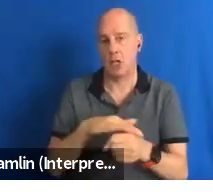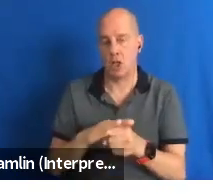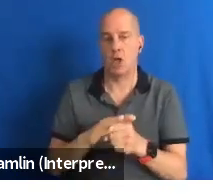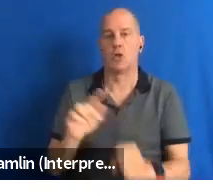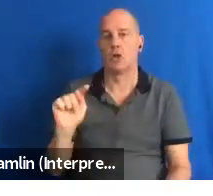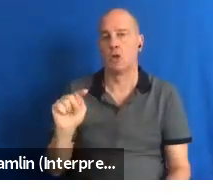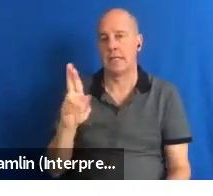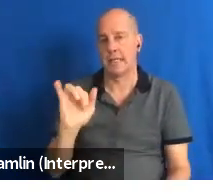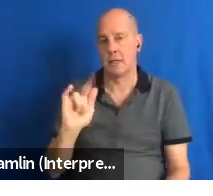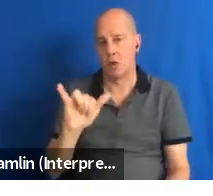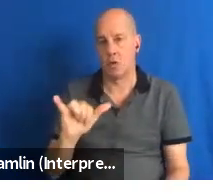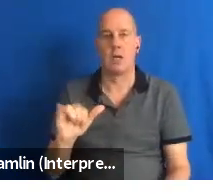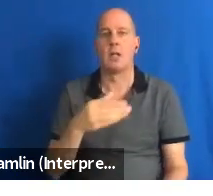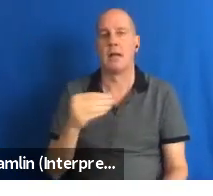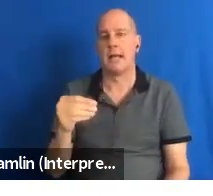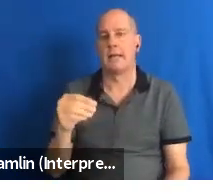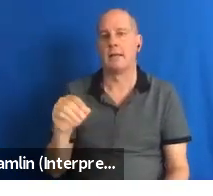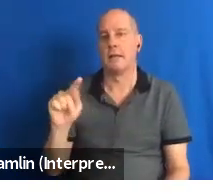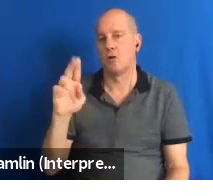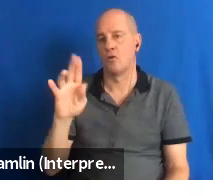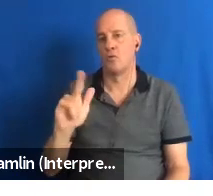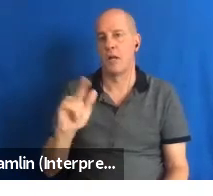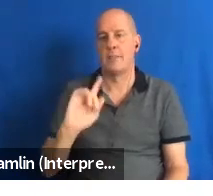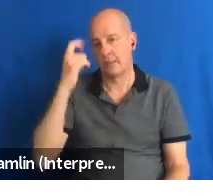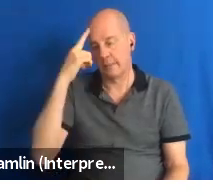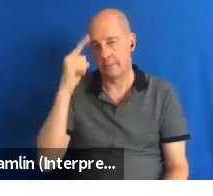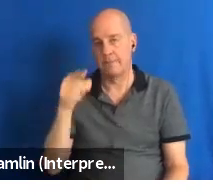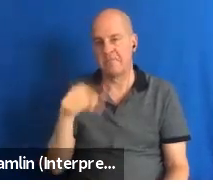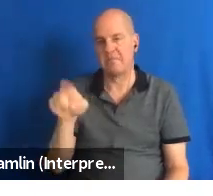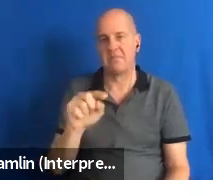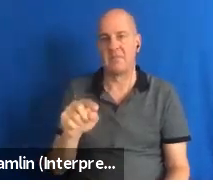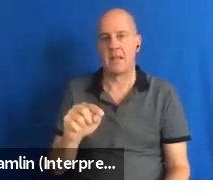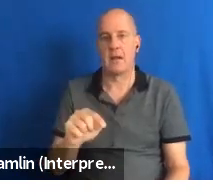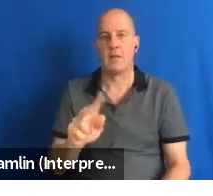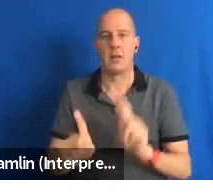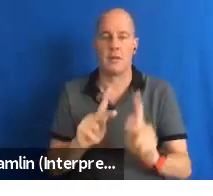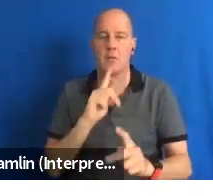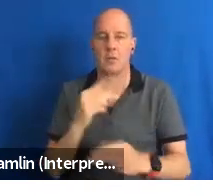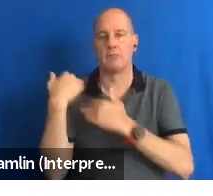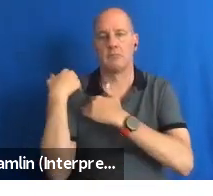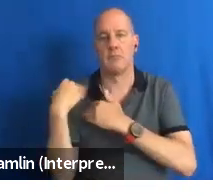and they're the ones who are legally responsible along with their contractors.